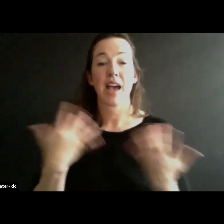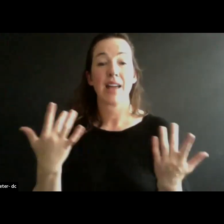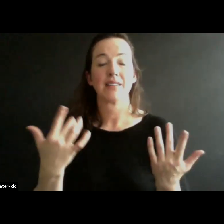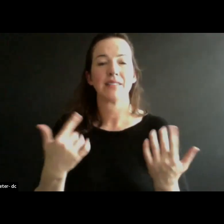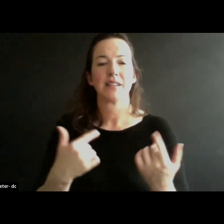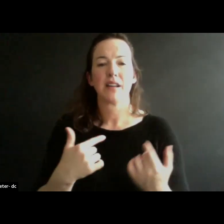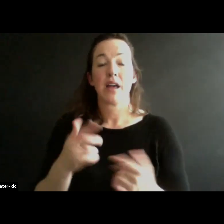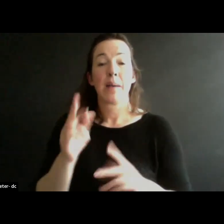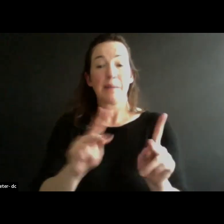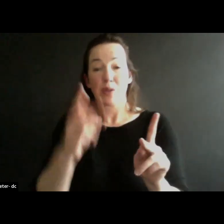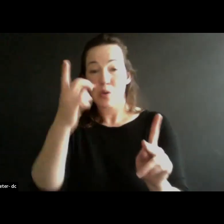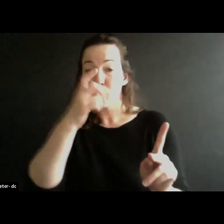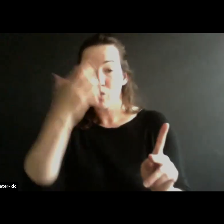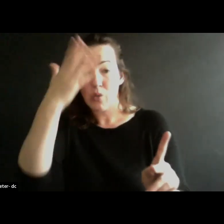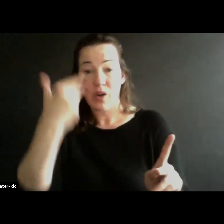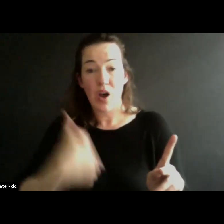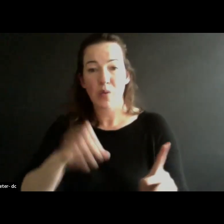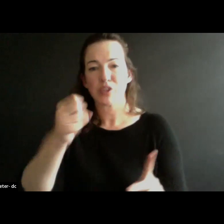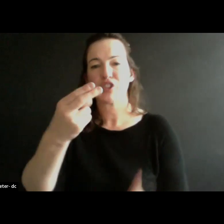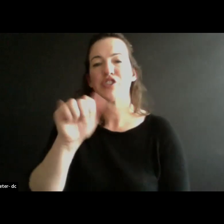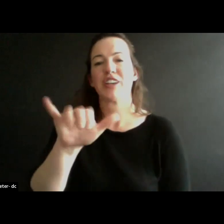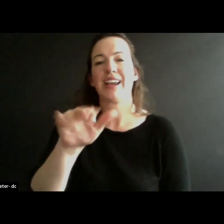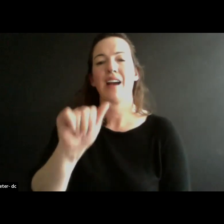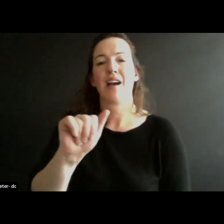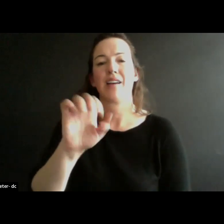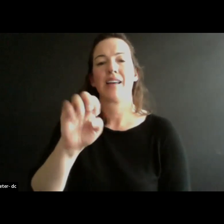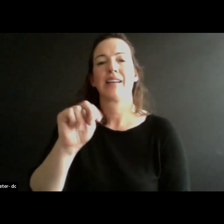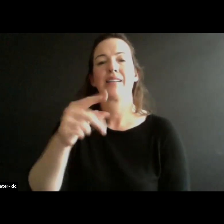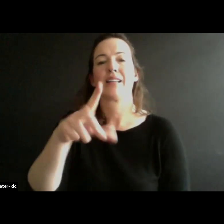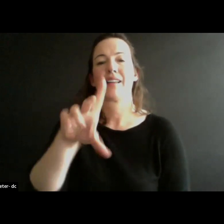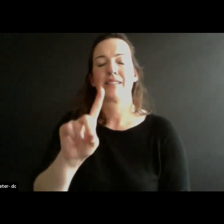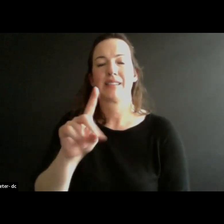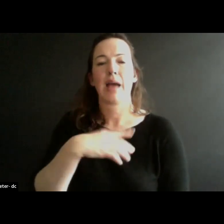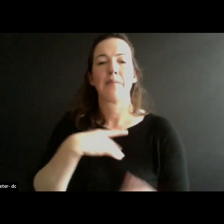I don't know. I'm Shaina, England. I'm the director of the California Community Foundation's